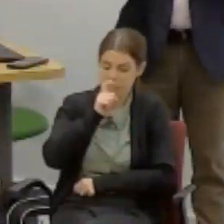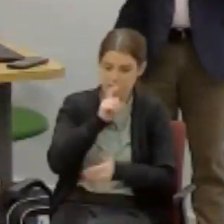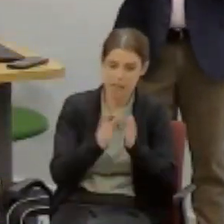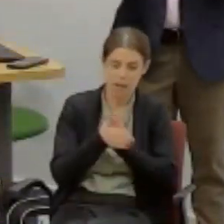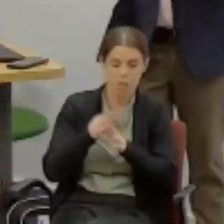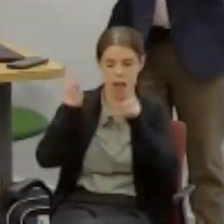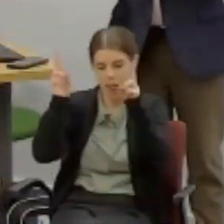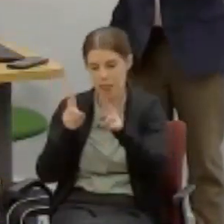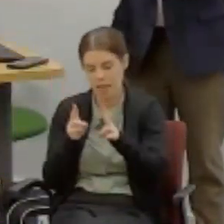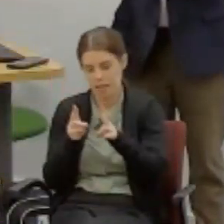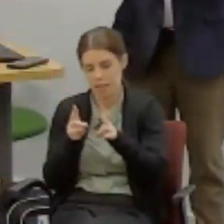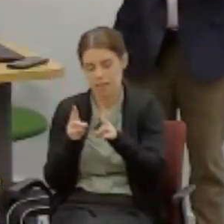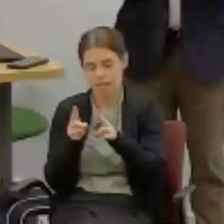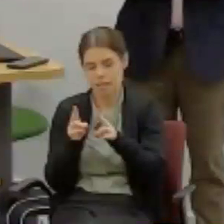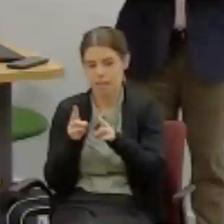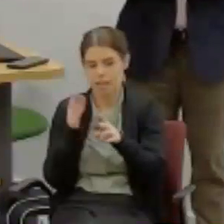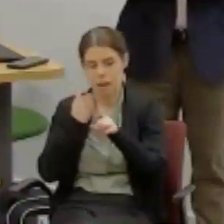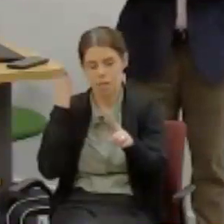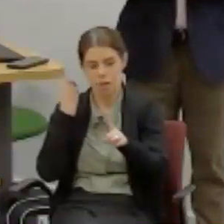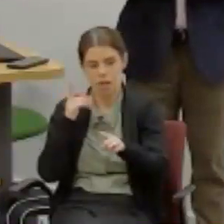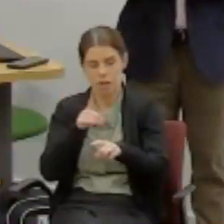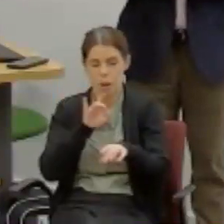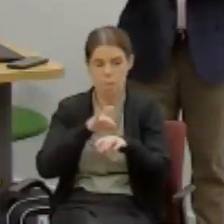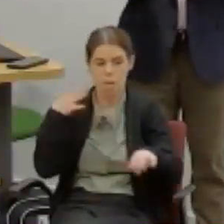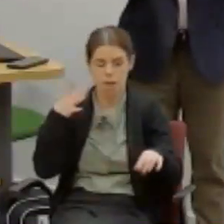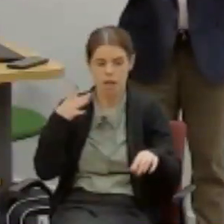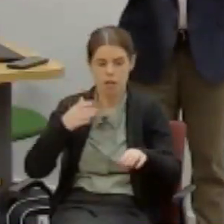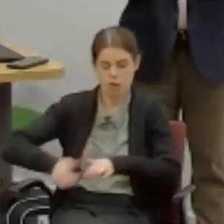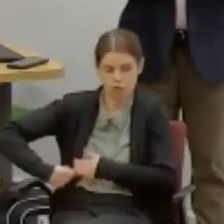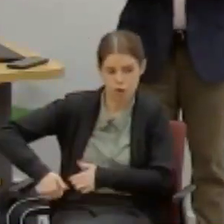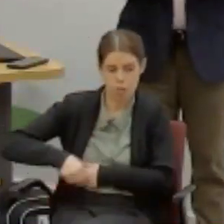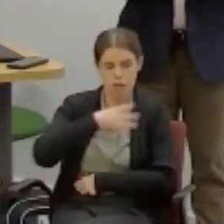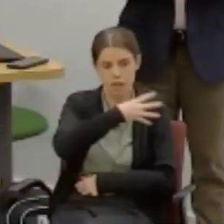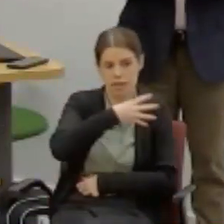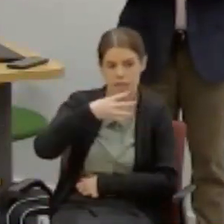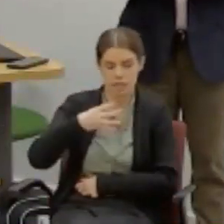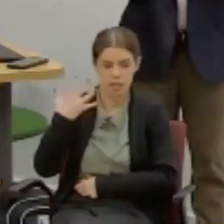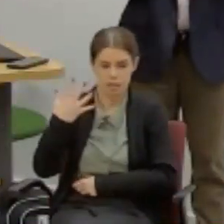I mean, we're really worried about professional Rugby from 1995 onwards for this start to training long professionally.